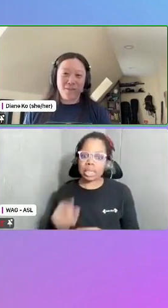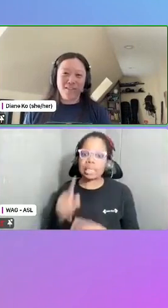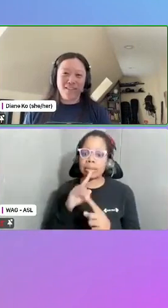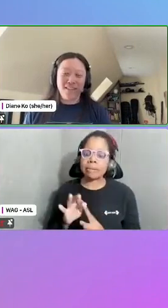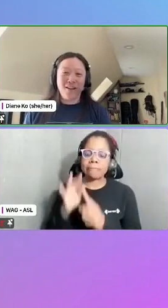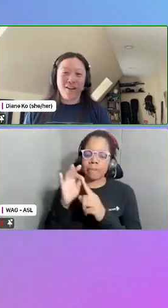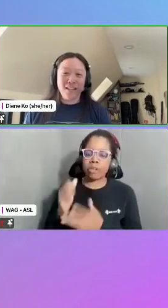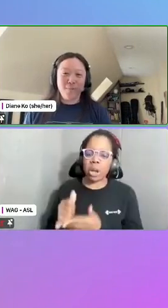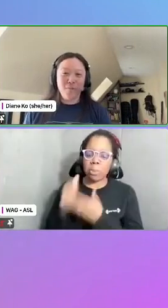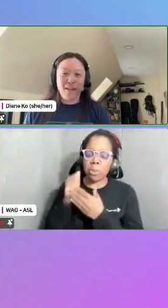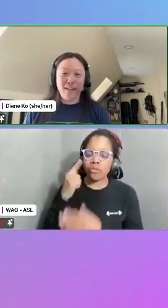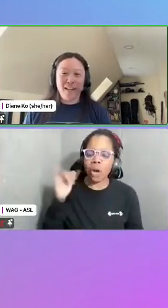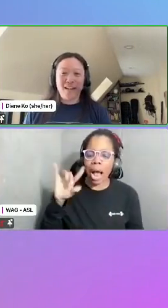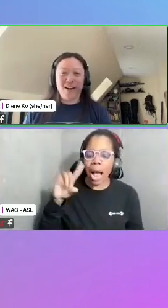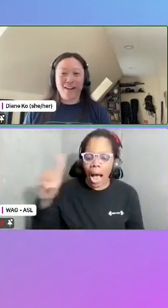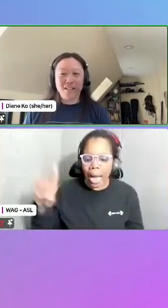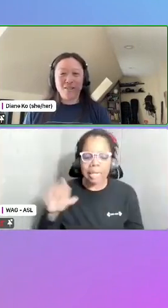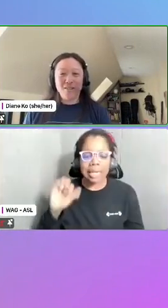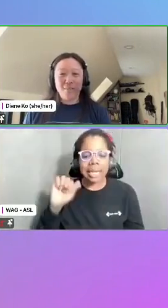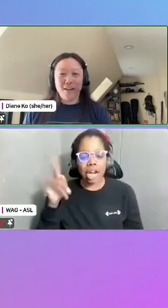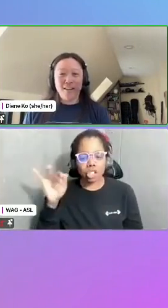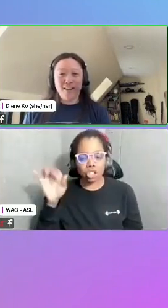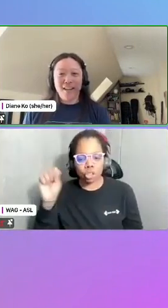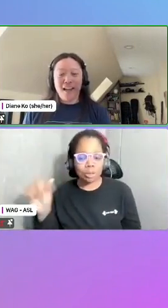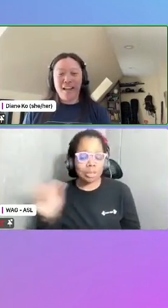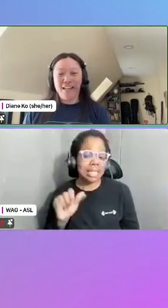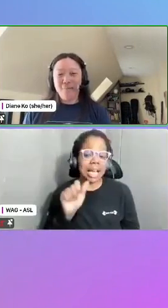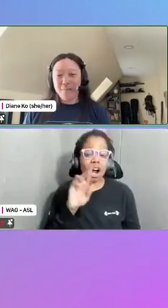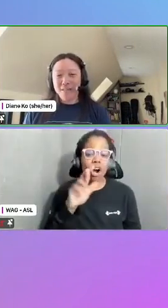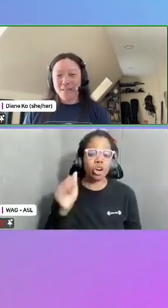use loose prop definitions but use tooling to help